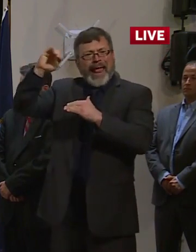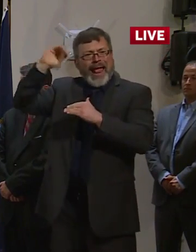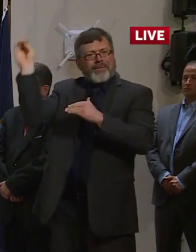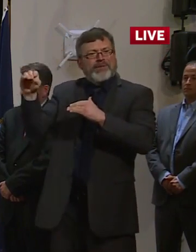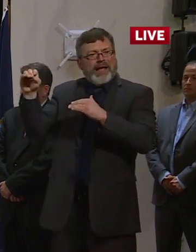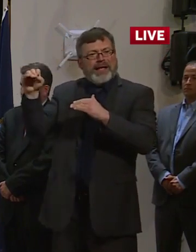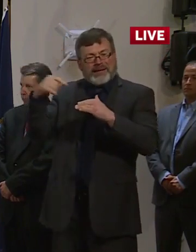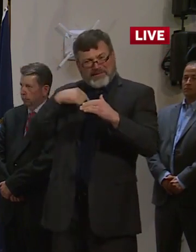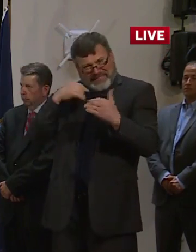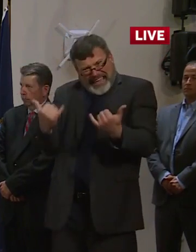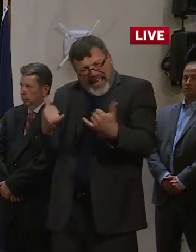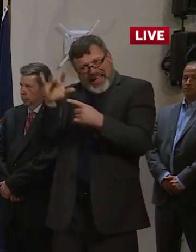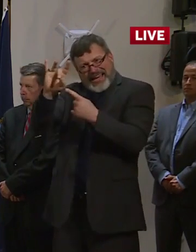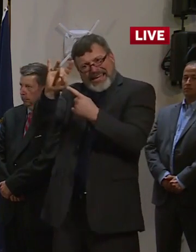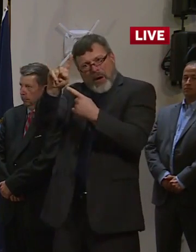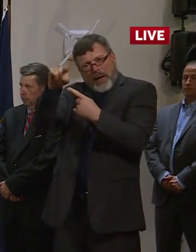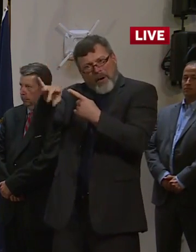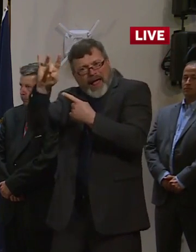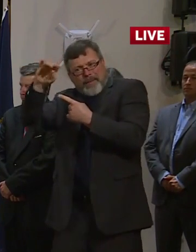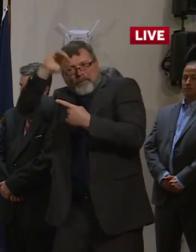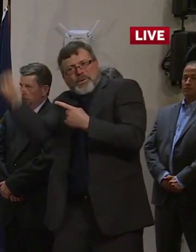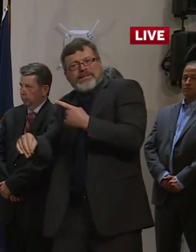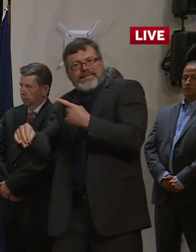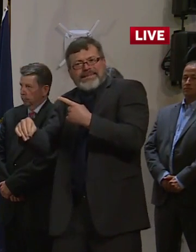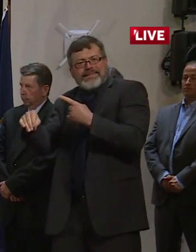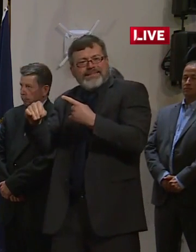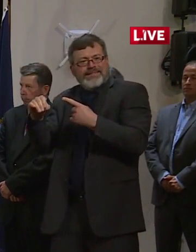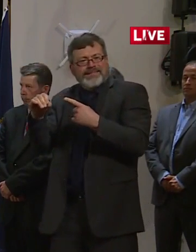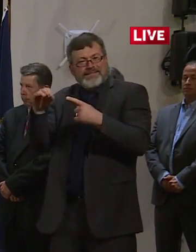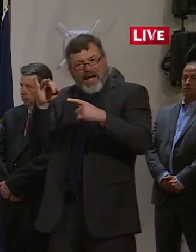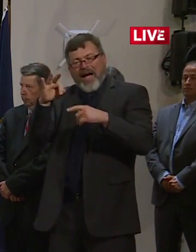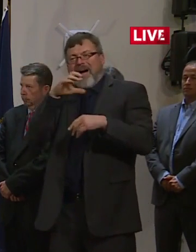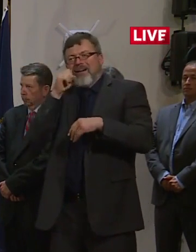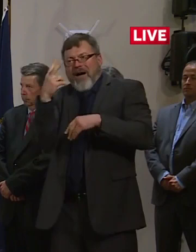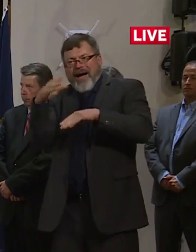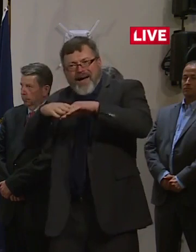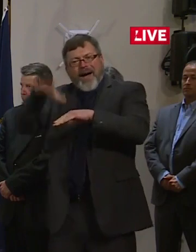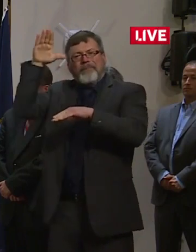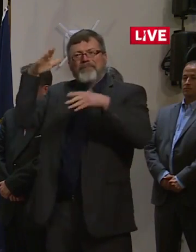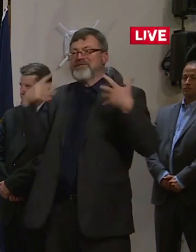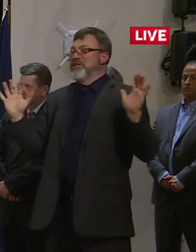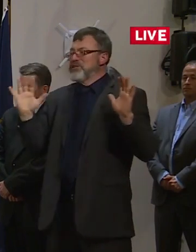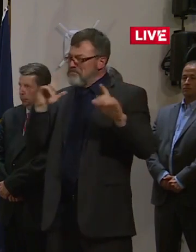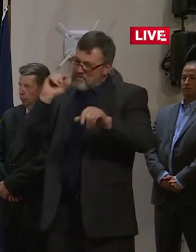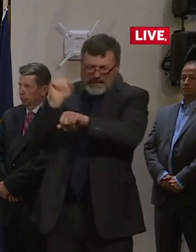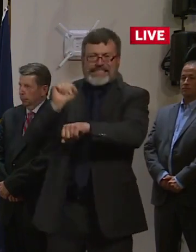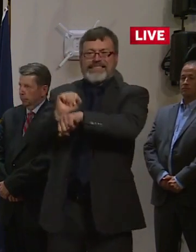AMERICANS OVER THE AGE OF 18 BY JULY 4, VERMONT HAS VACCINATED